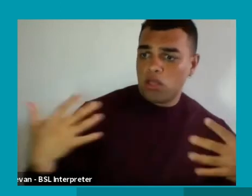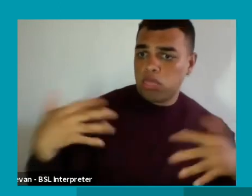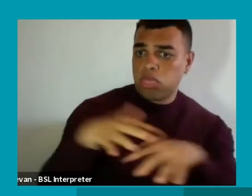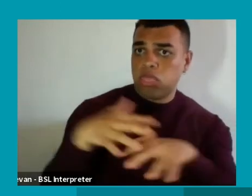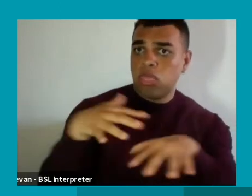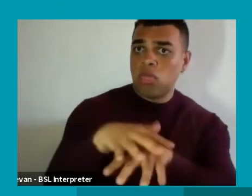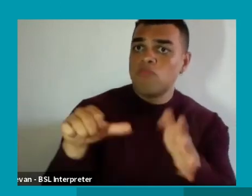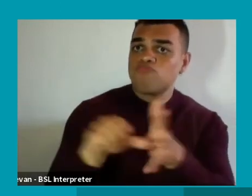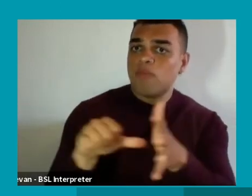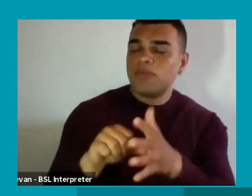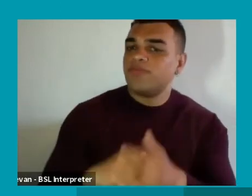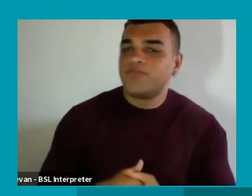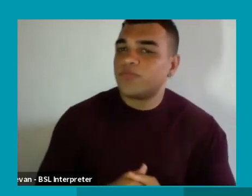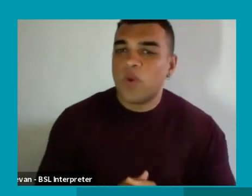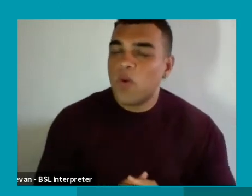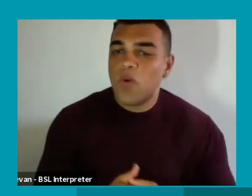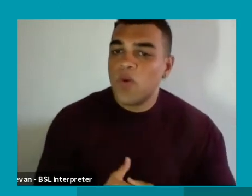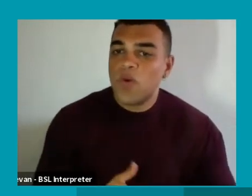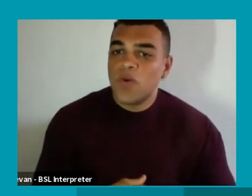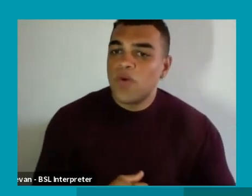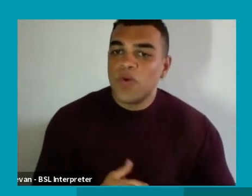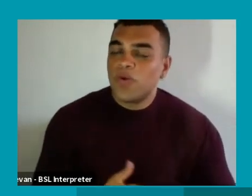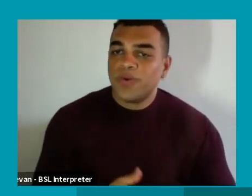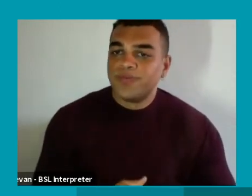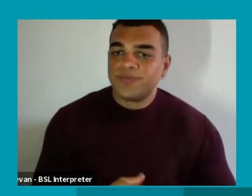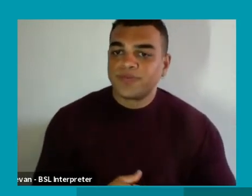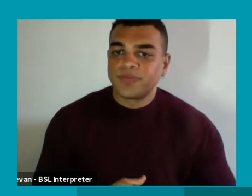Ie. certain weight or time, but you'd want to check.